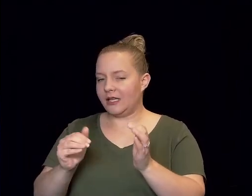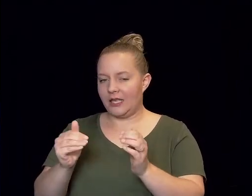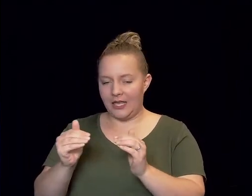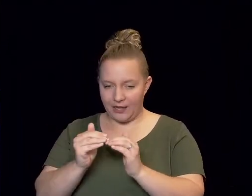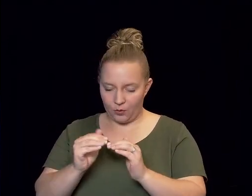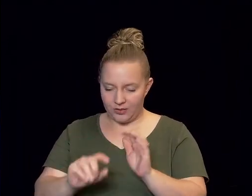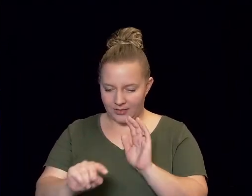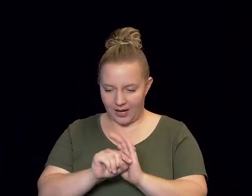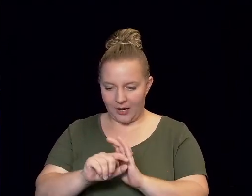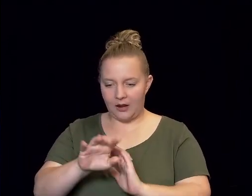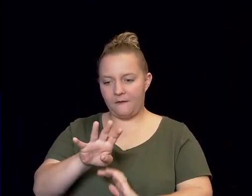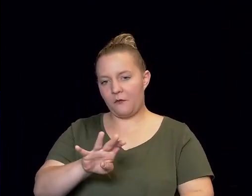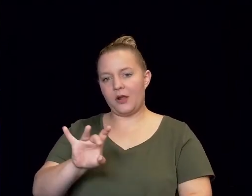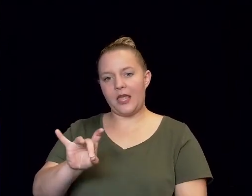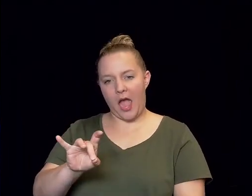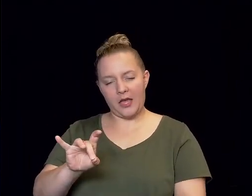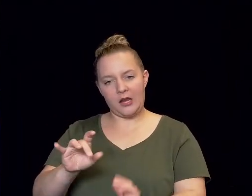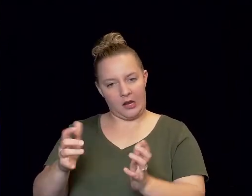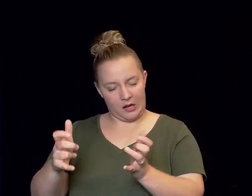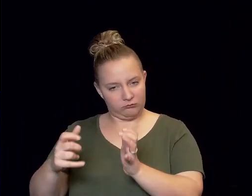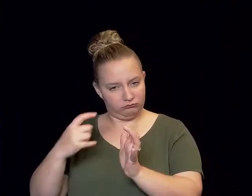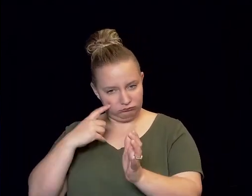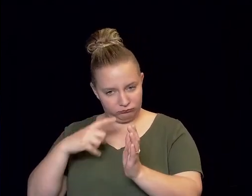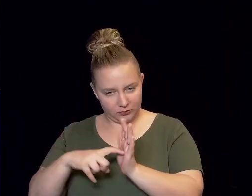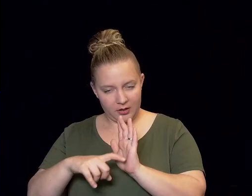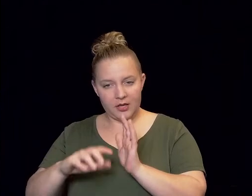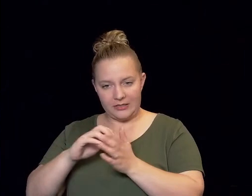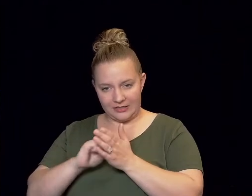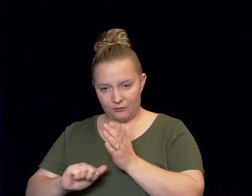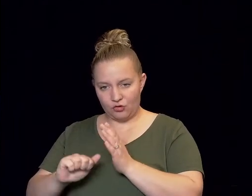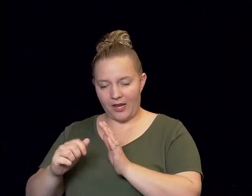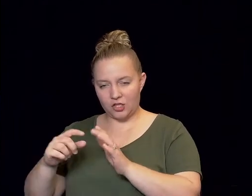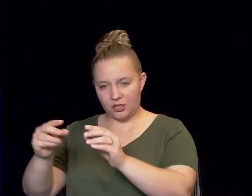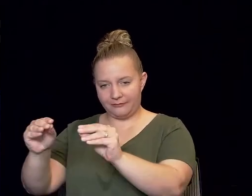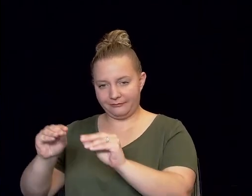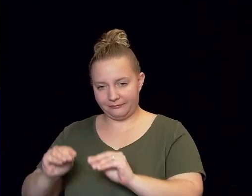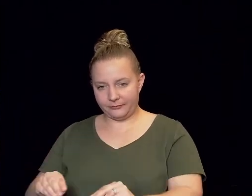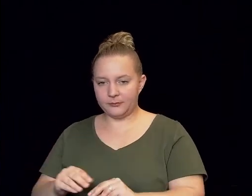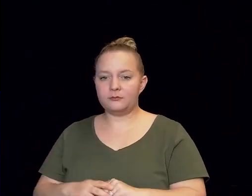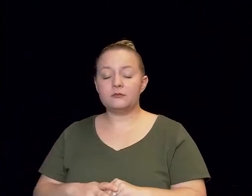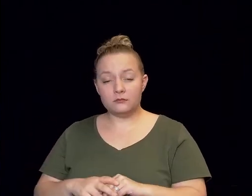Now, take a look right here at the subtraction symbol I'm going to bring down. Then, I'm going to